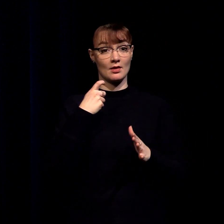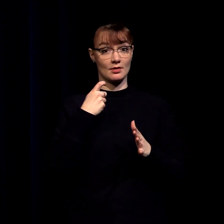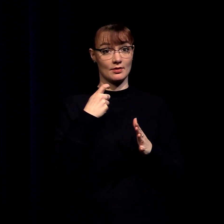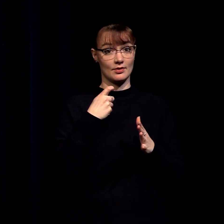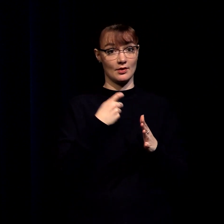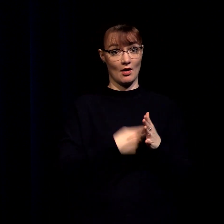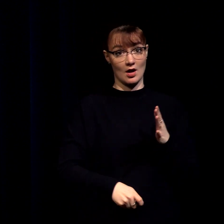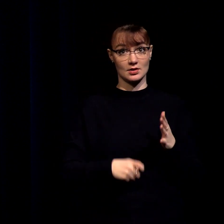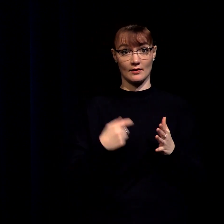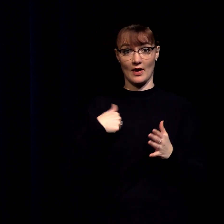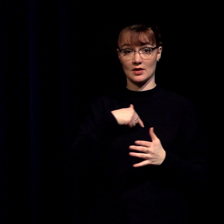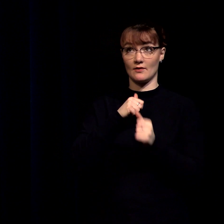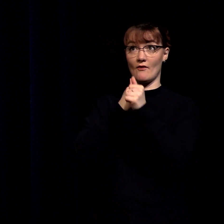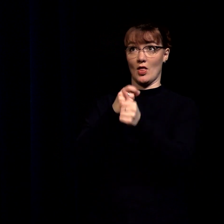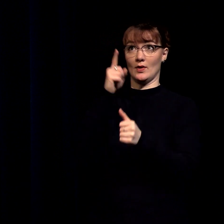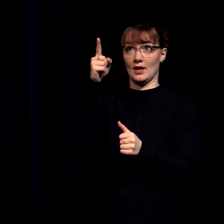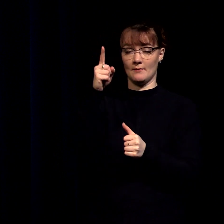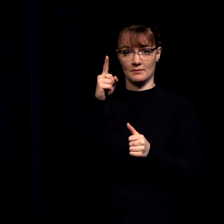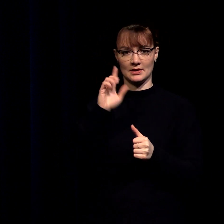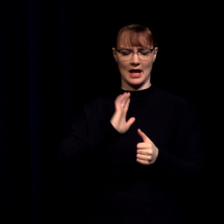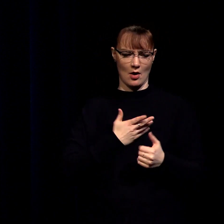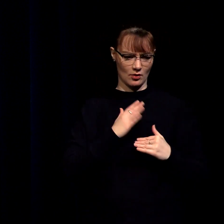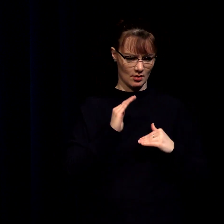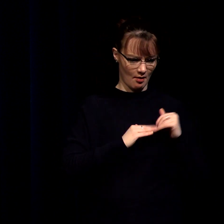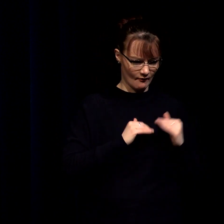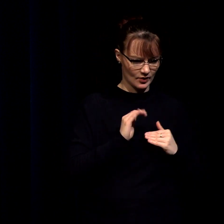And it's our comfort. And we cannot forget that. Because